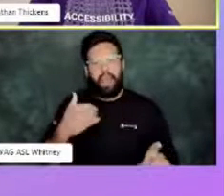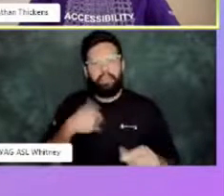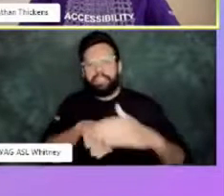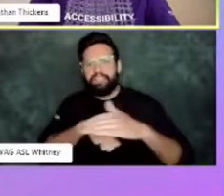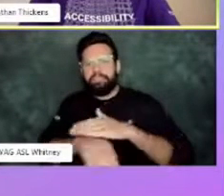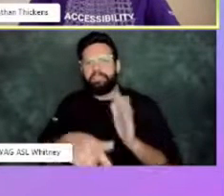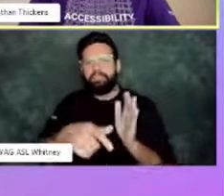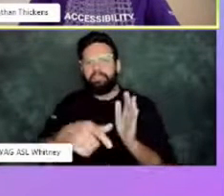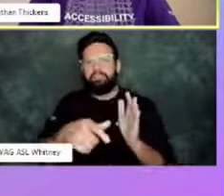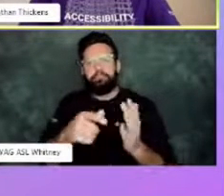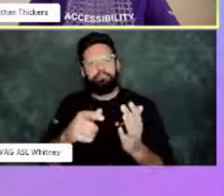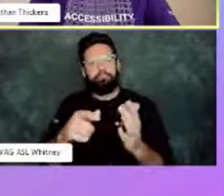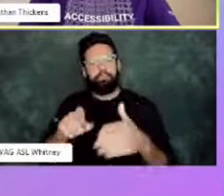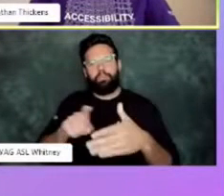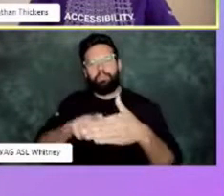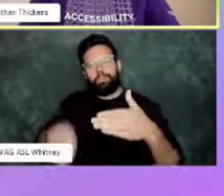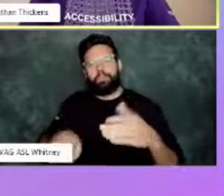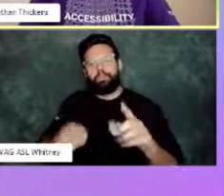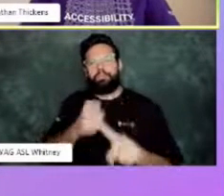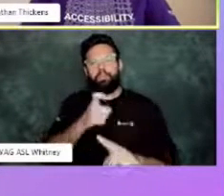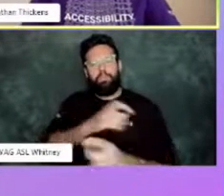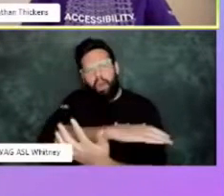in paid state it encounters with zero additional effort.